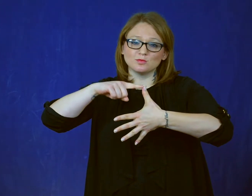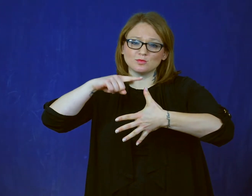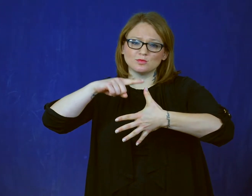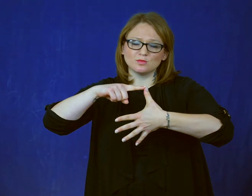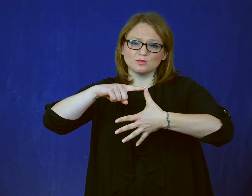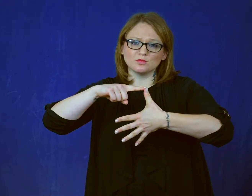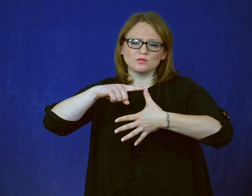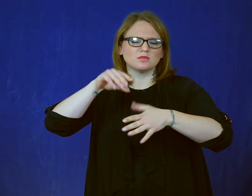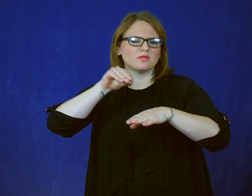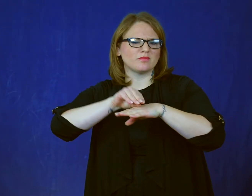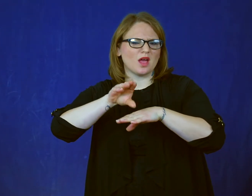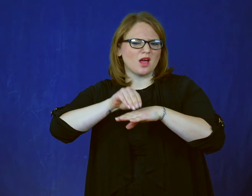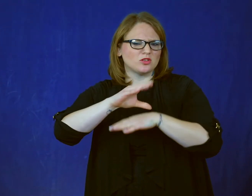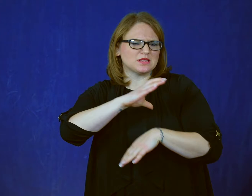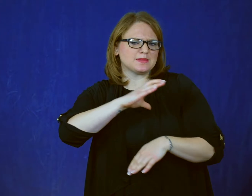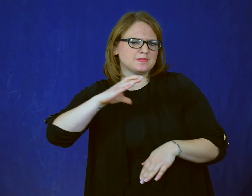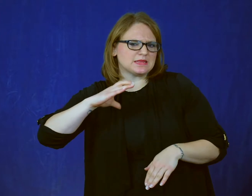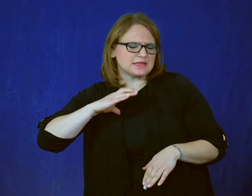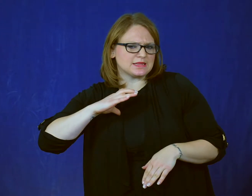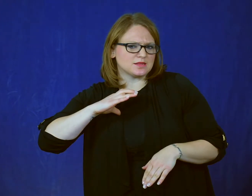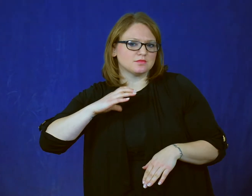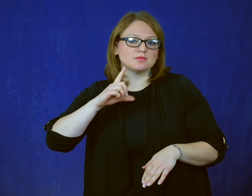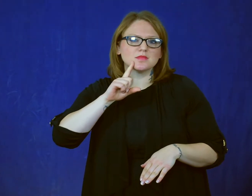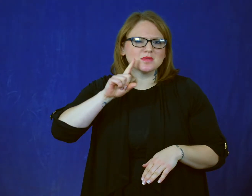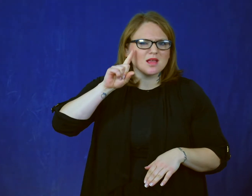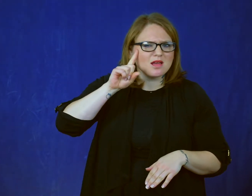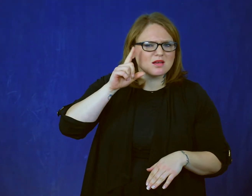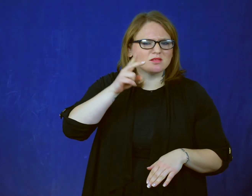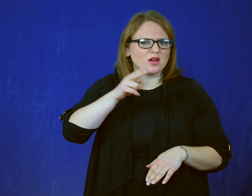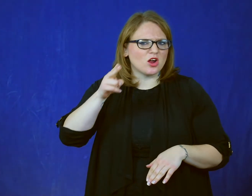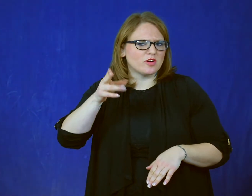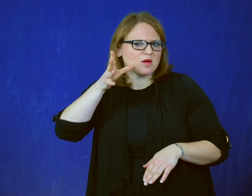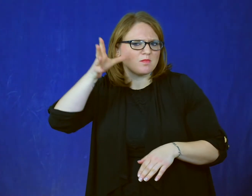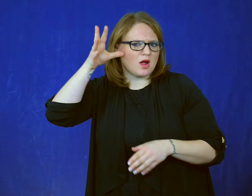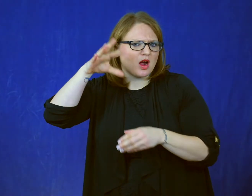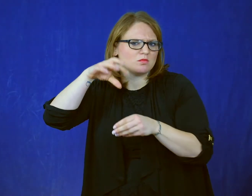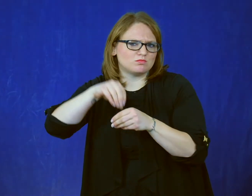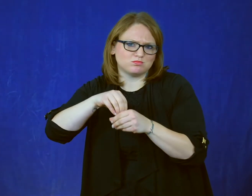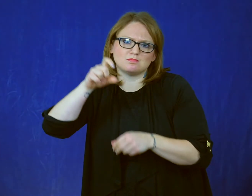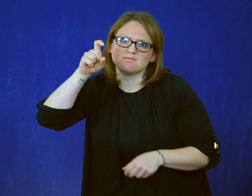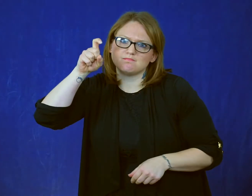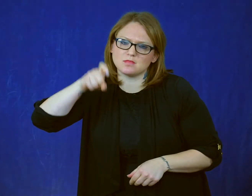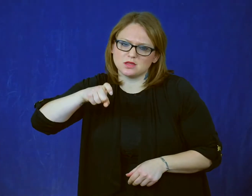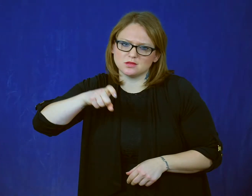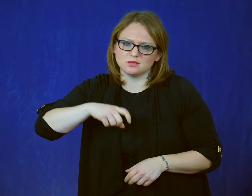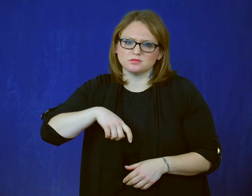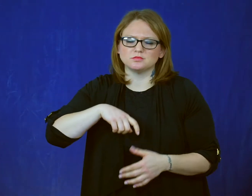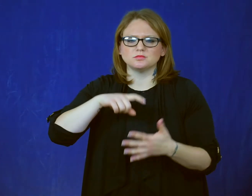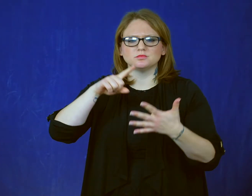1) An advisory committee with Deaf, Hard of Hearing, and parent representation on the board;